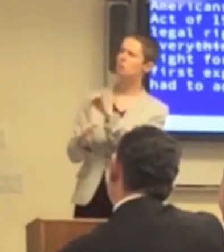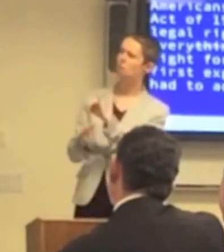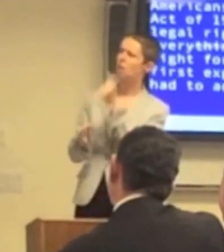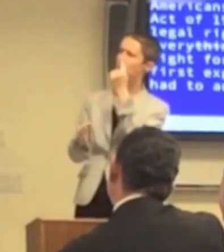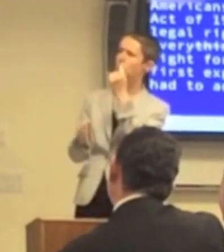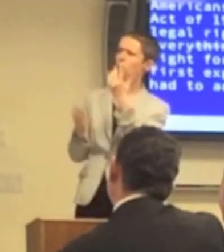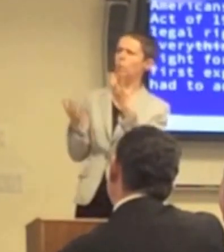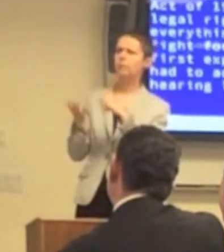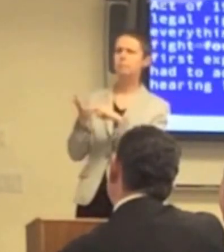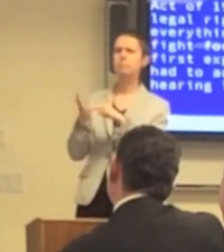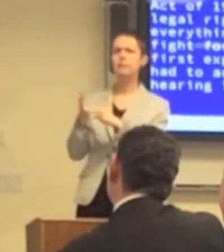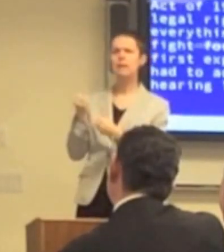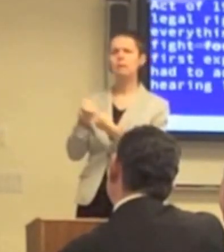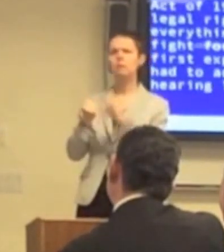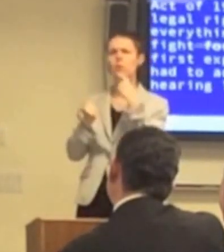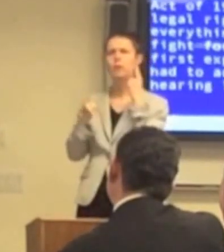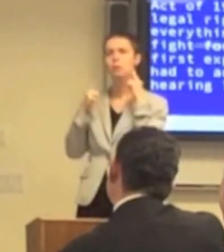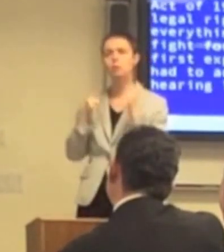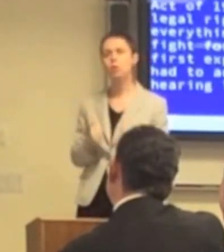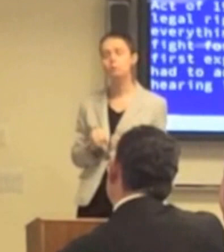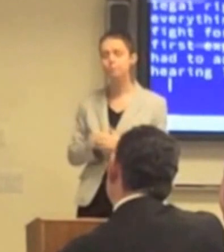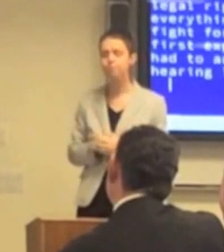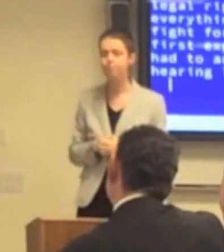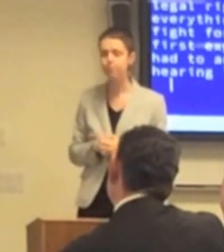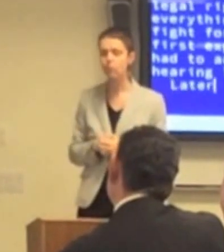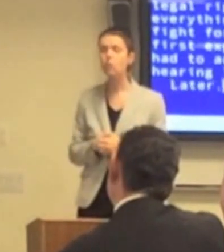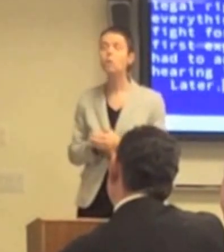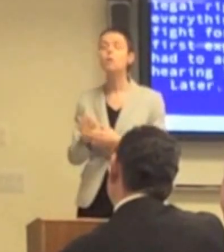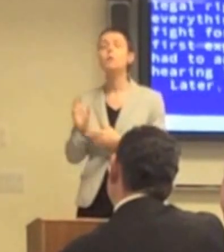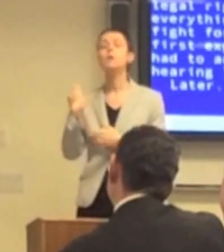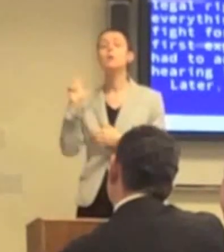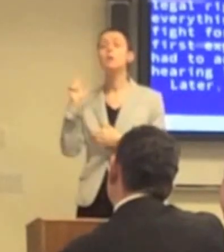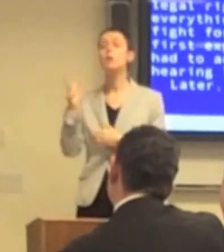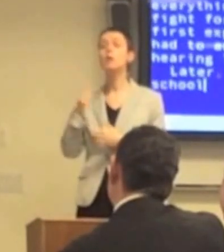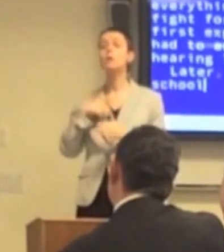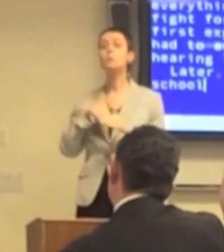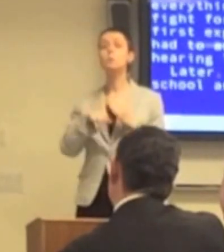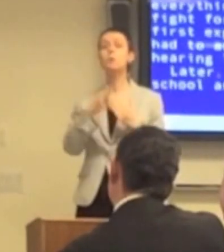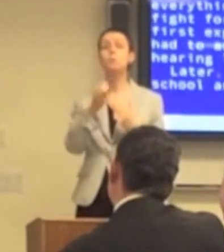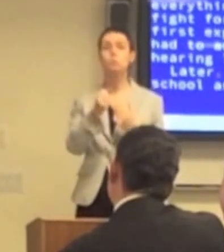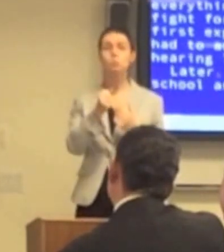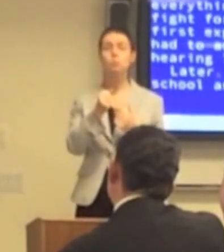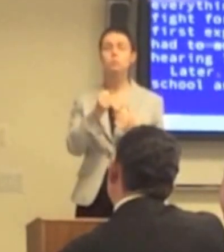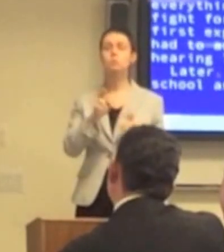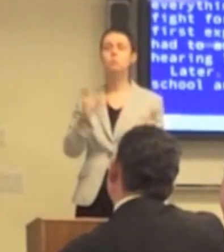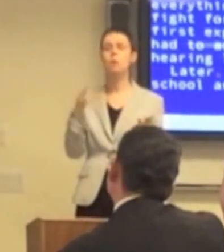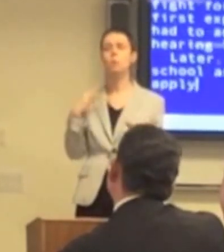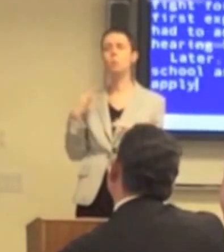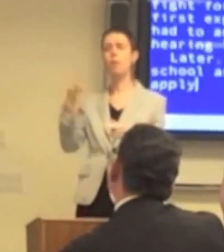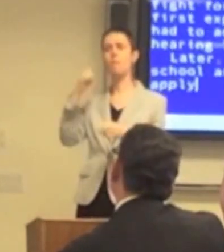my hearing loss. Later, when I was in high school and the time came to apply to college,